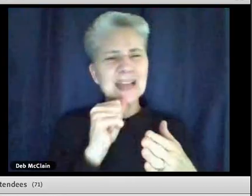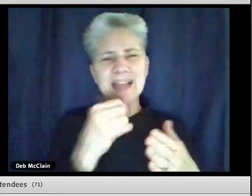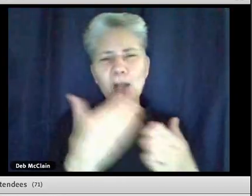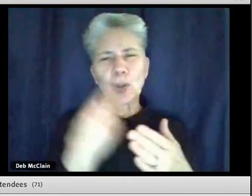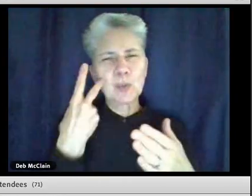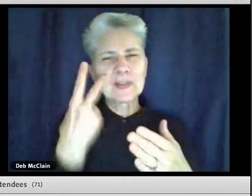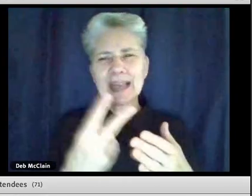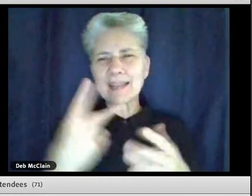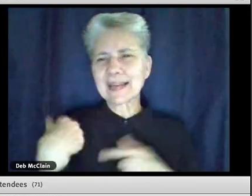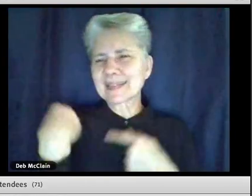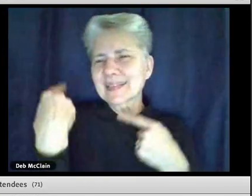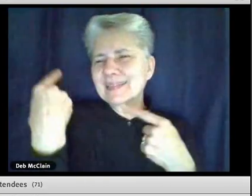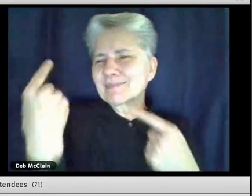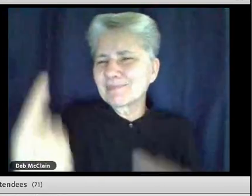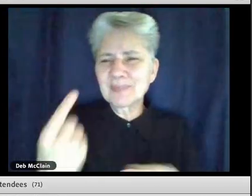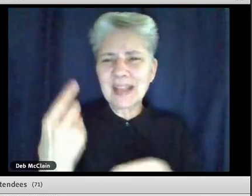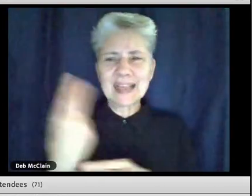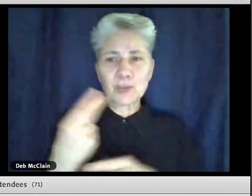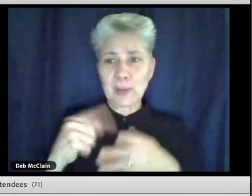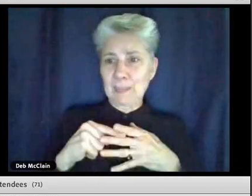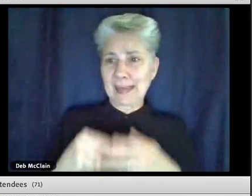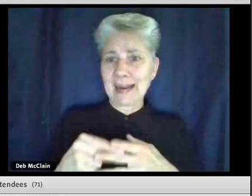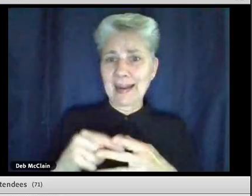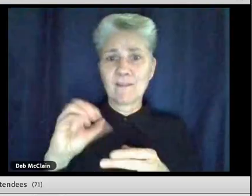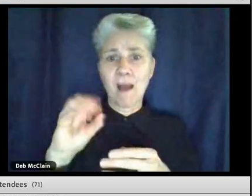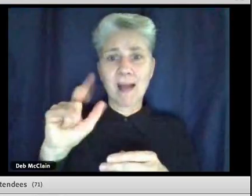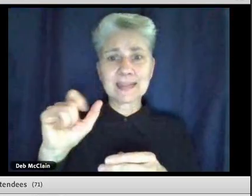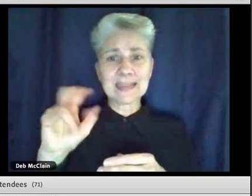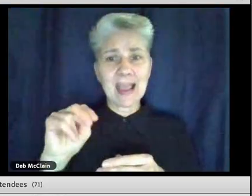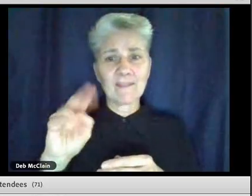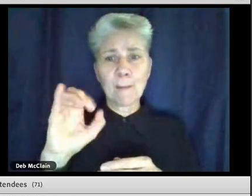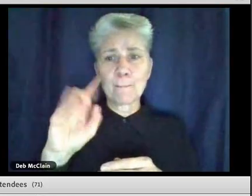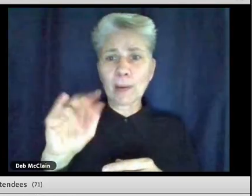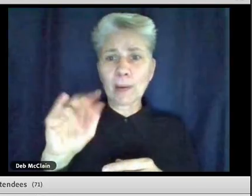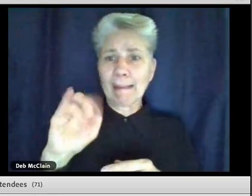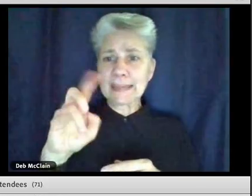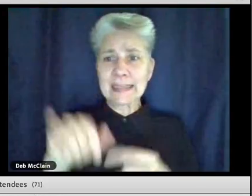or misleading or cause fear, and this isn't new. We've seen this throughout history,